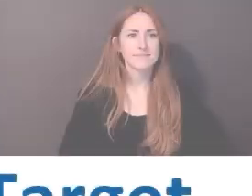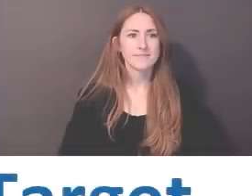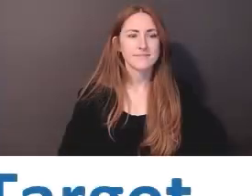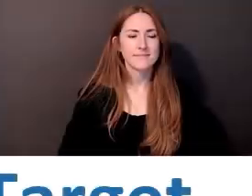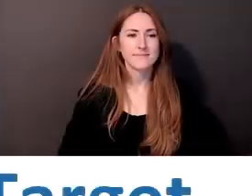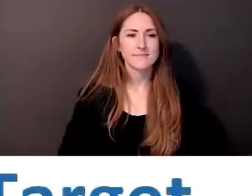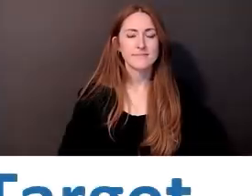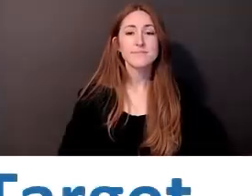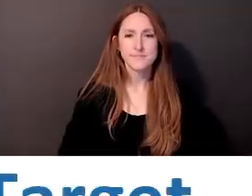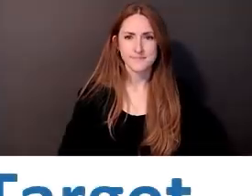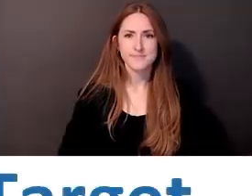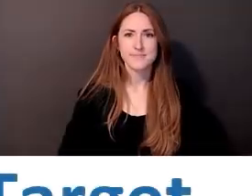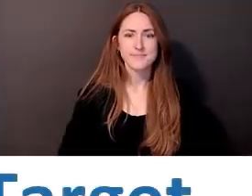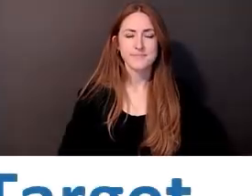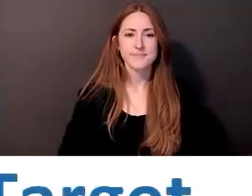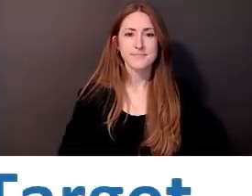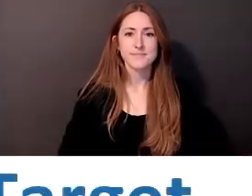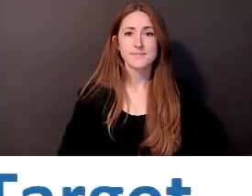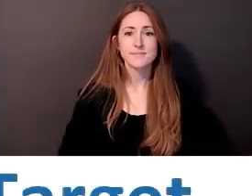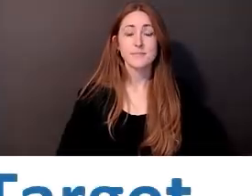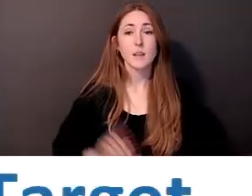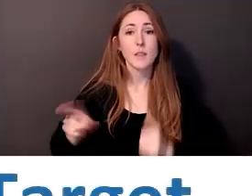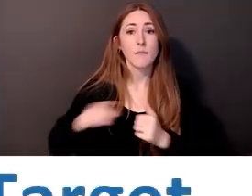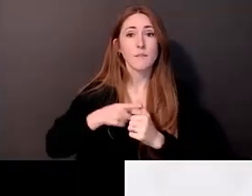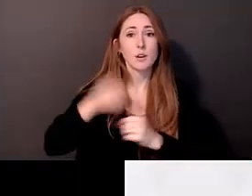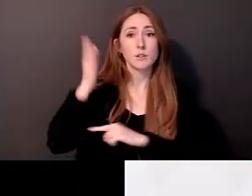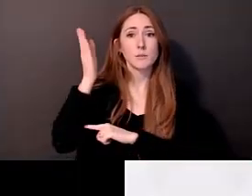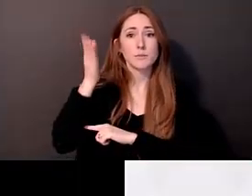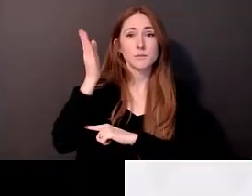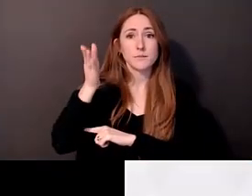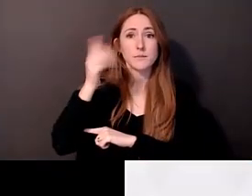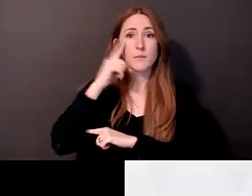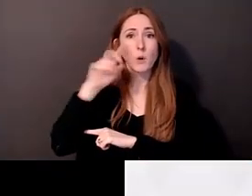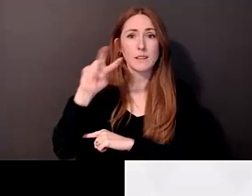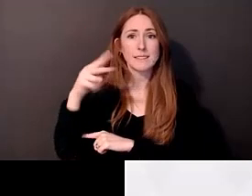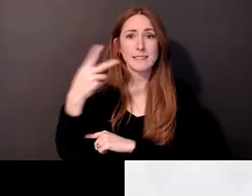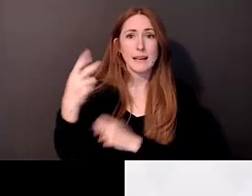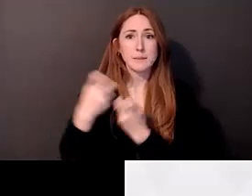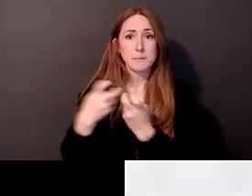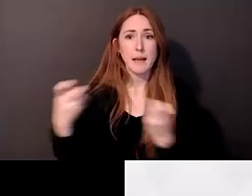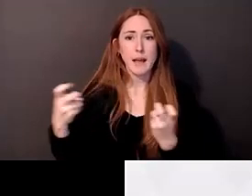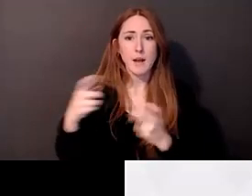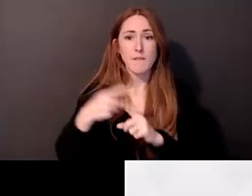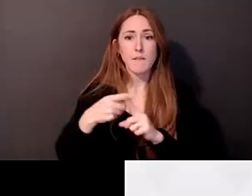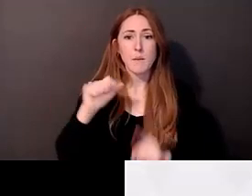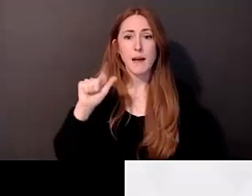OK, so our first presentation in this panel is from Alison Hoens and Taylor Irvine.